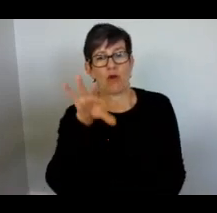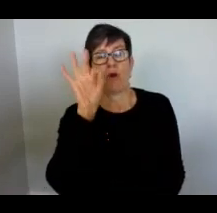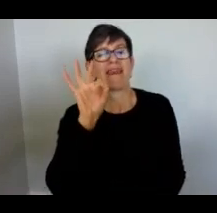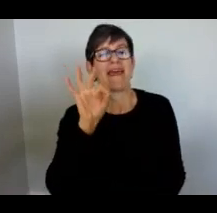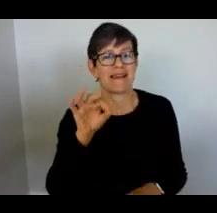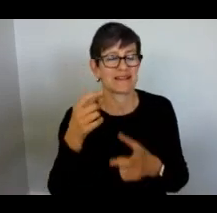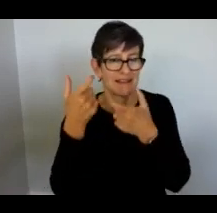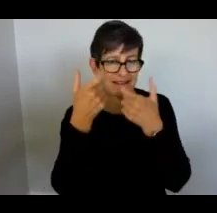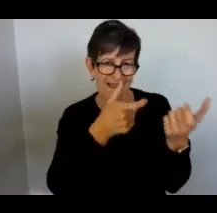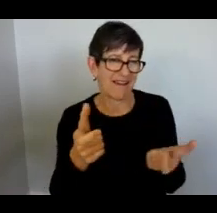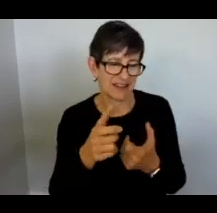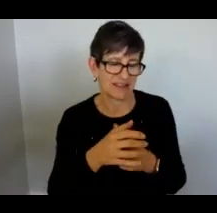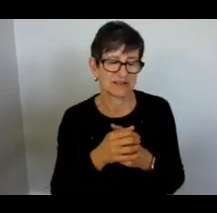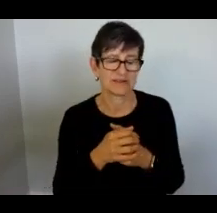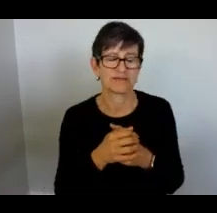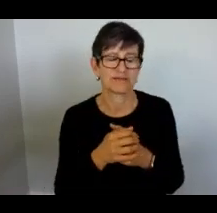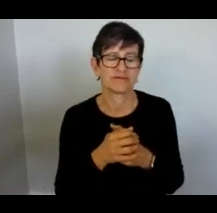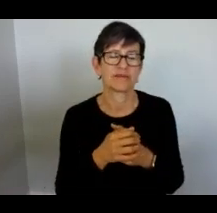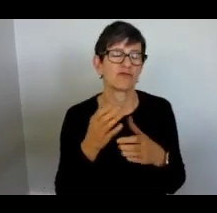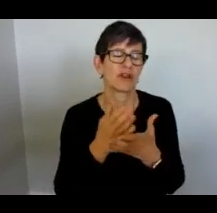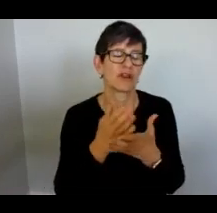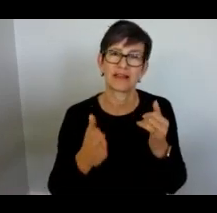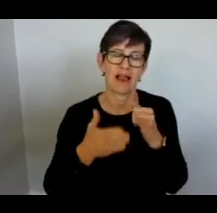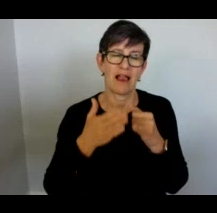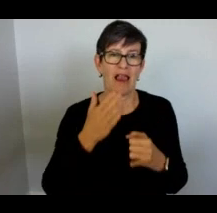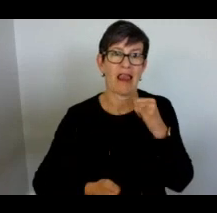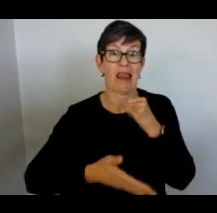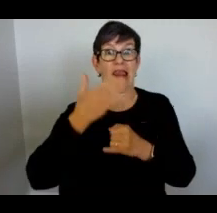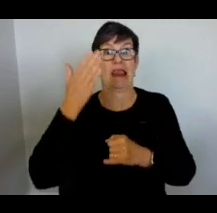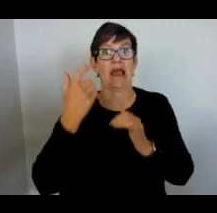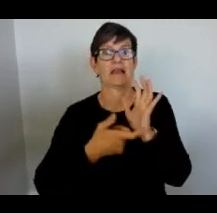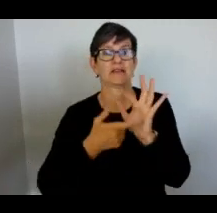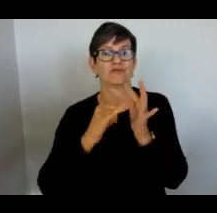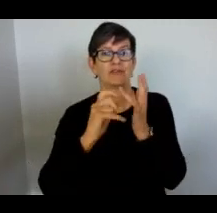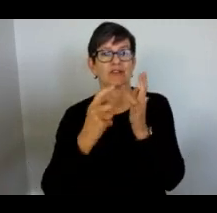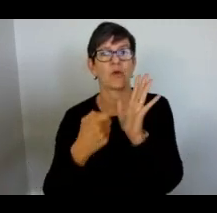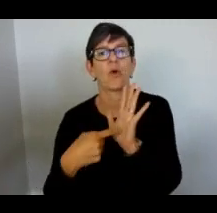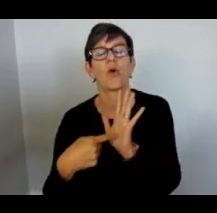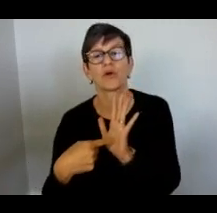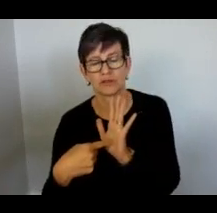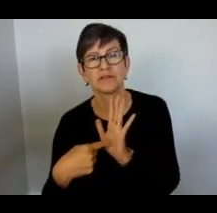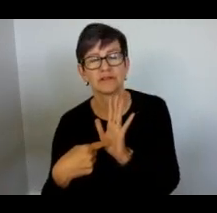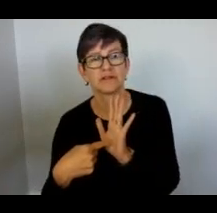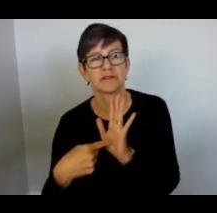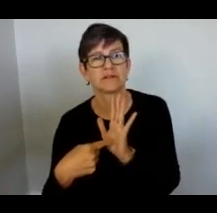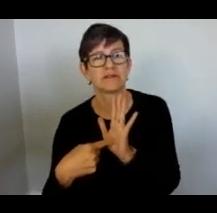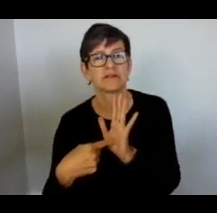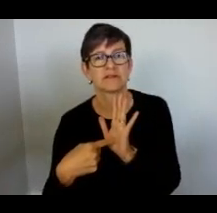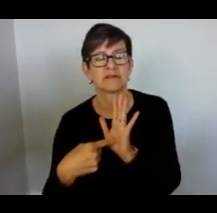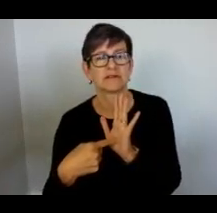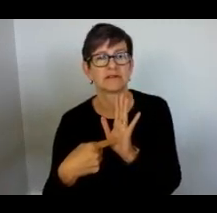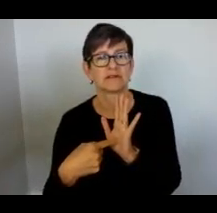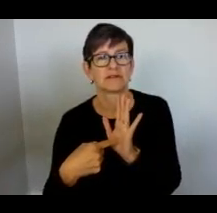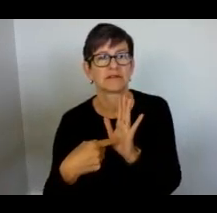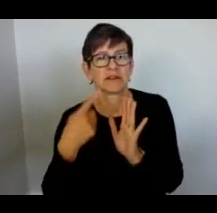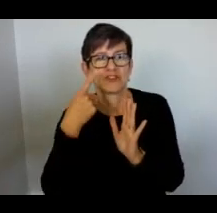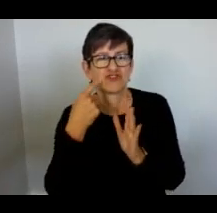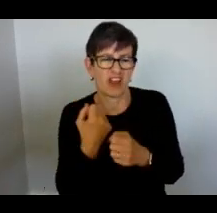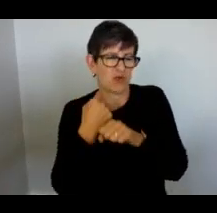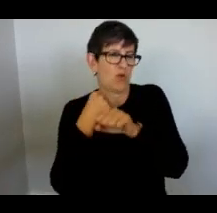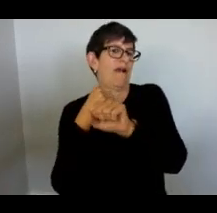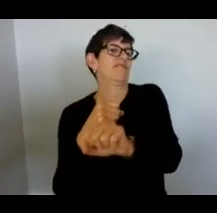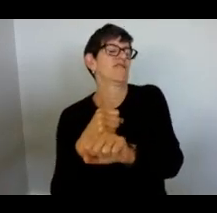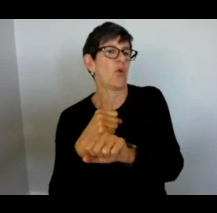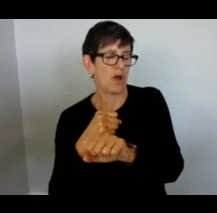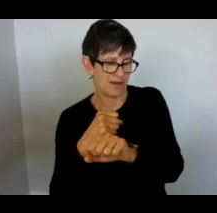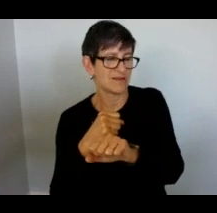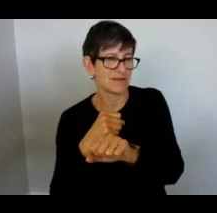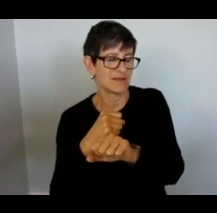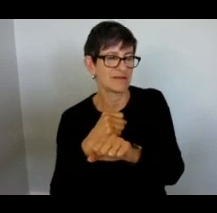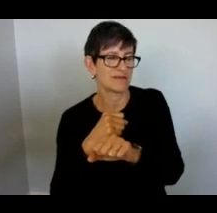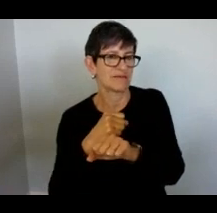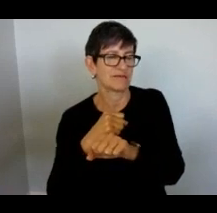It's a last approach towards the state being a point of a guardian for a young person. We do have